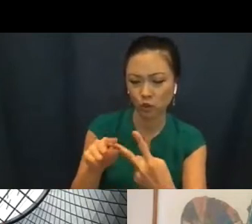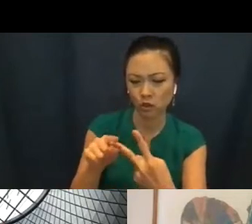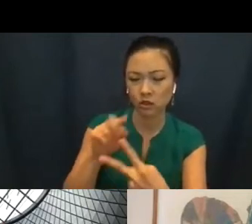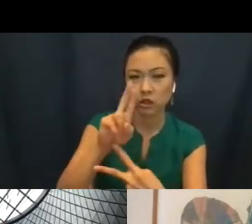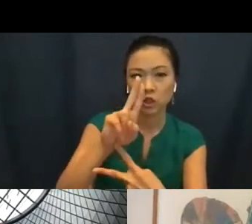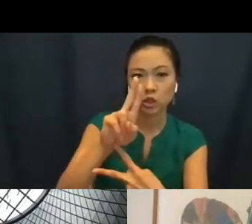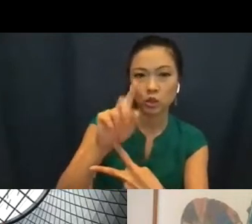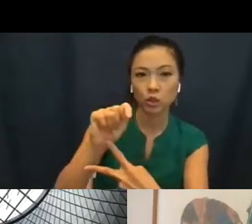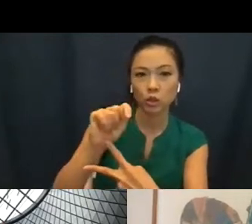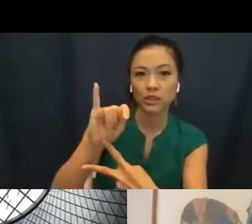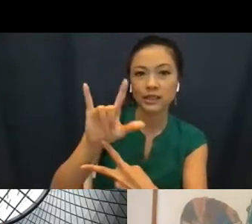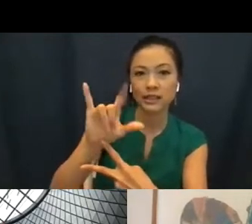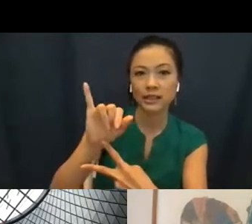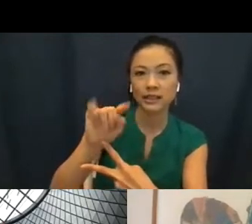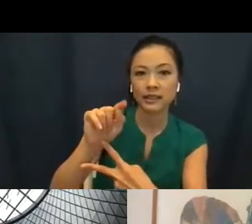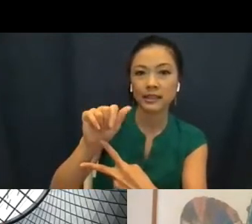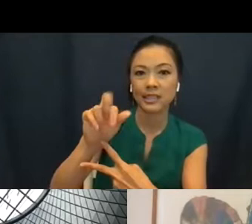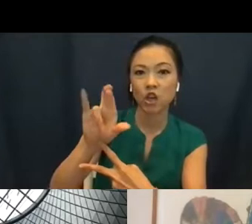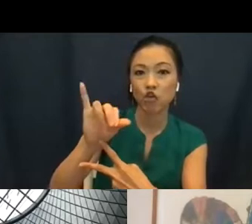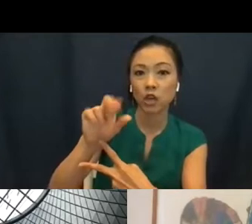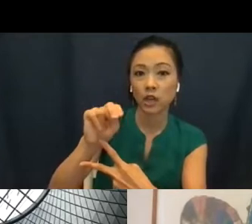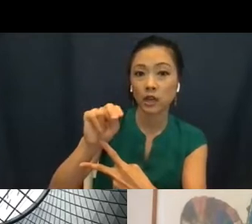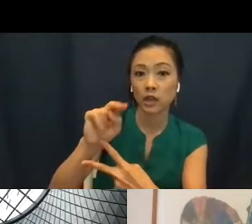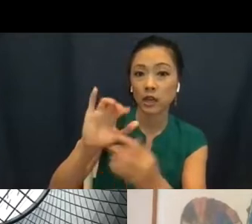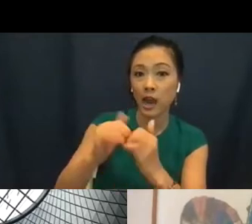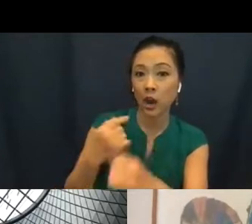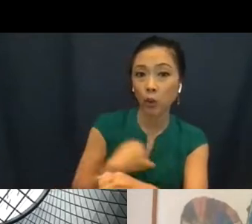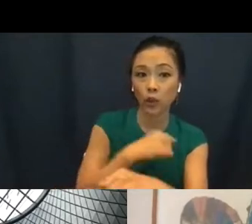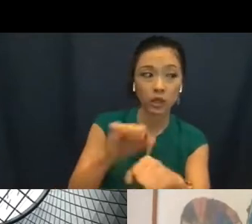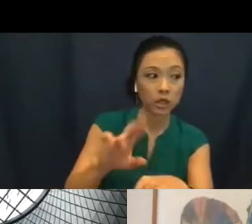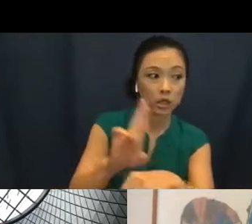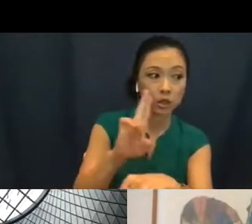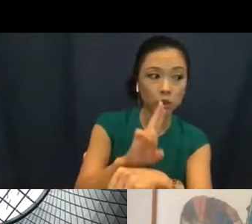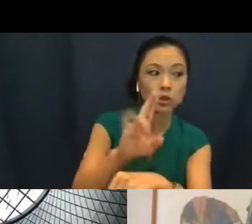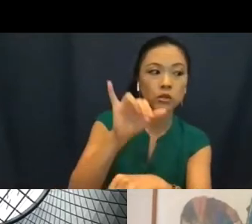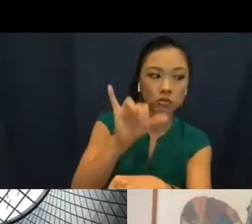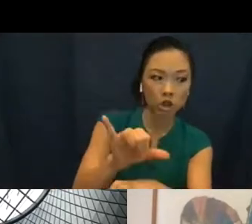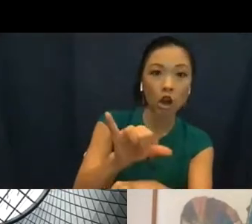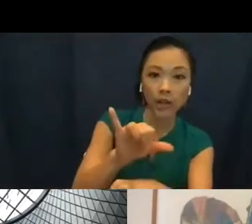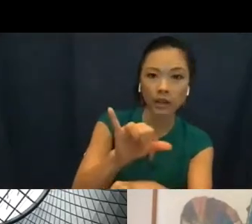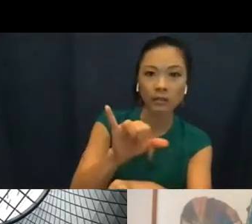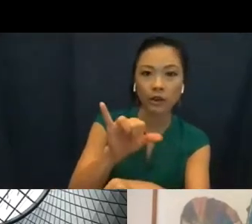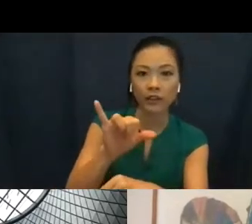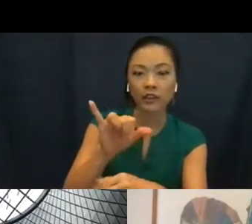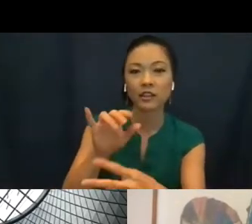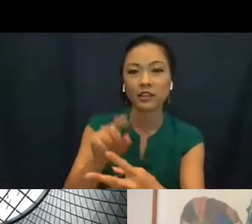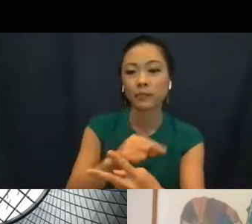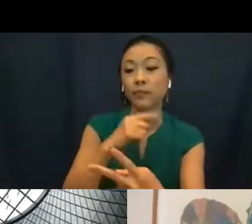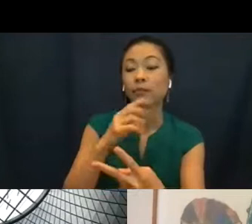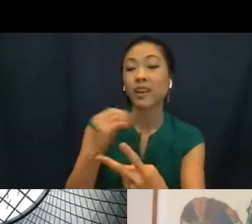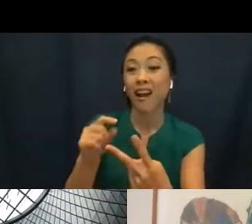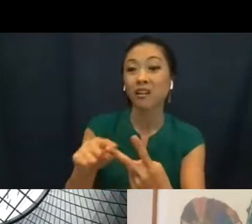how can we use it? We have Zoom and we can continue a conversation. We can continue reaching